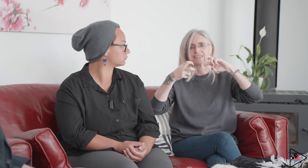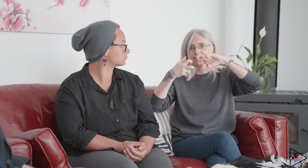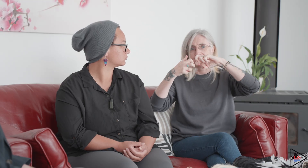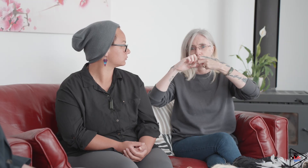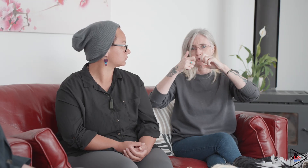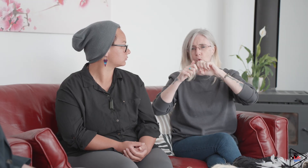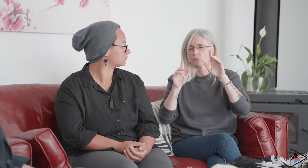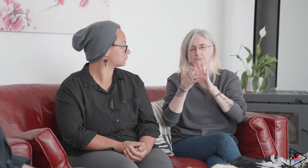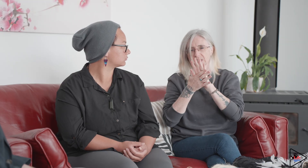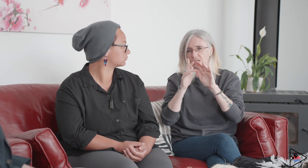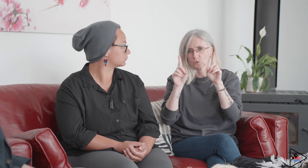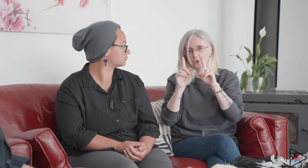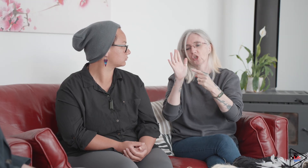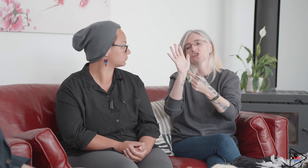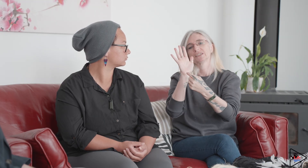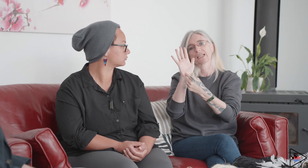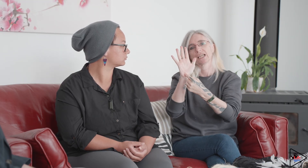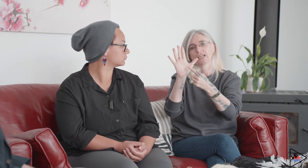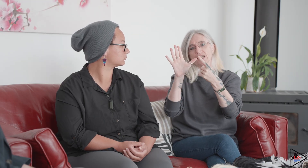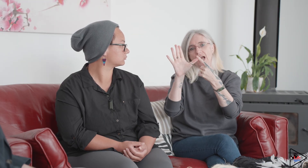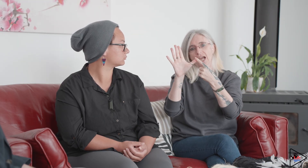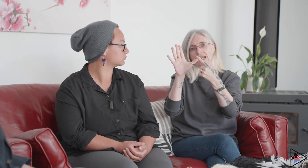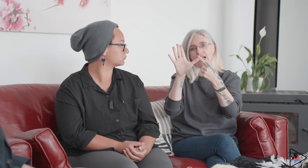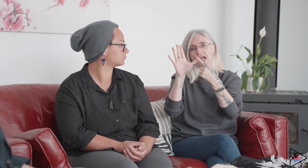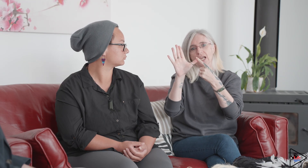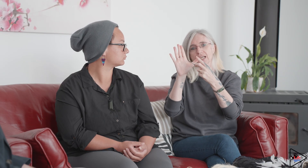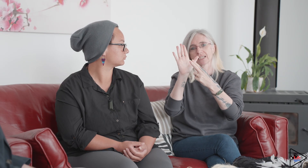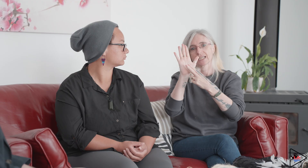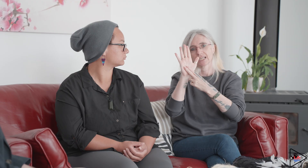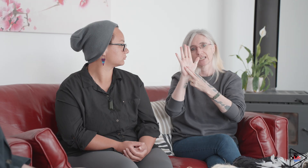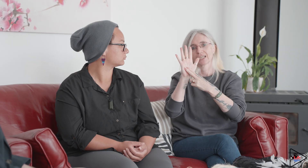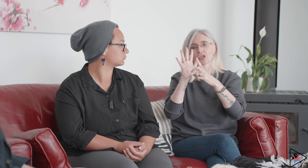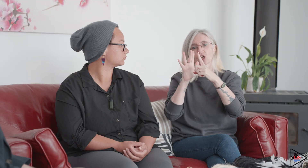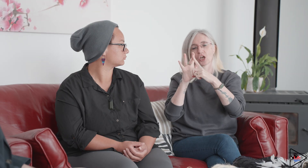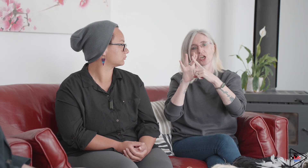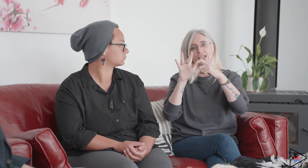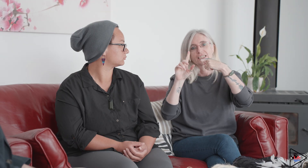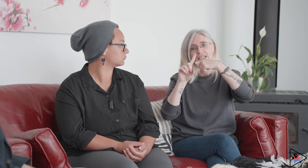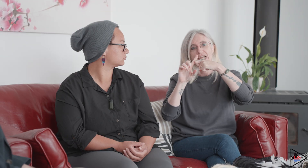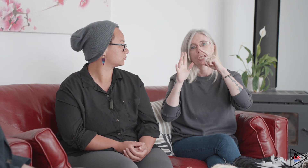We also have this particular word tāniko